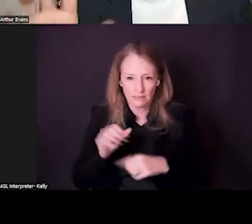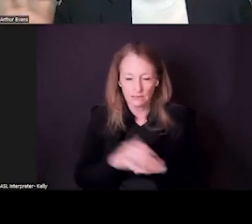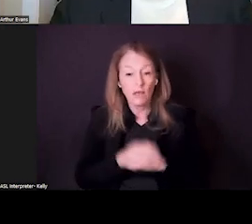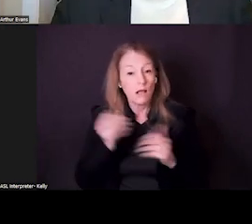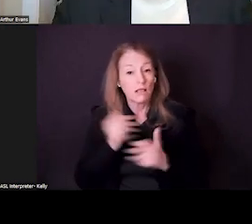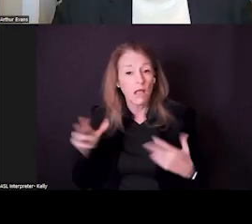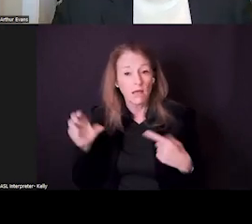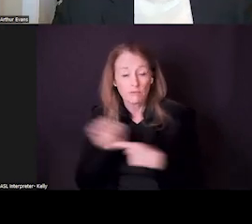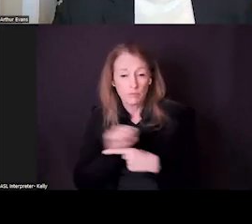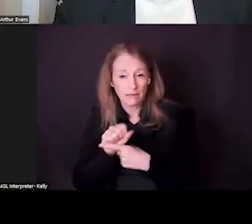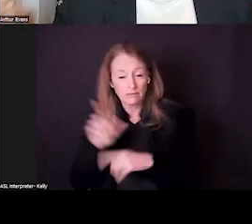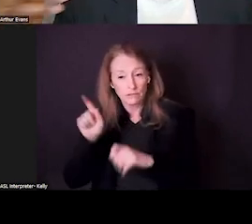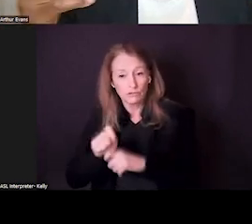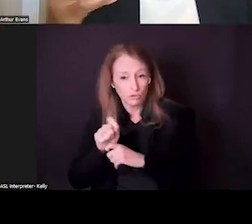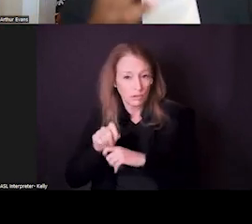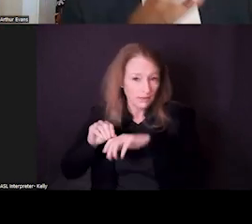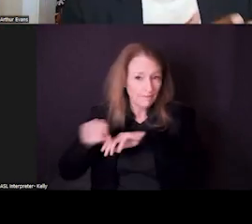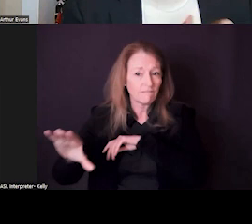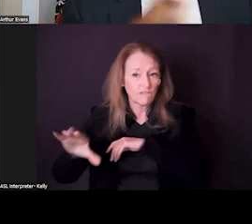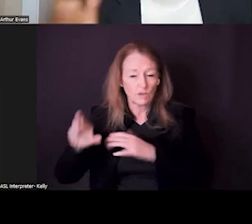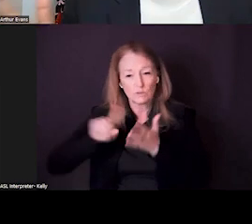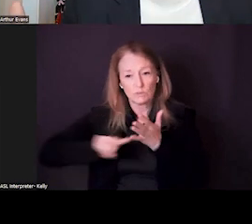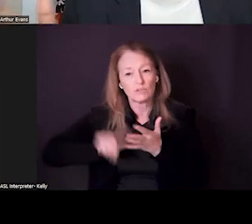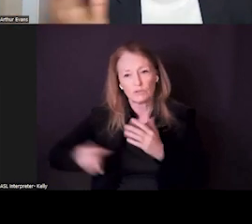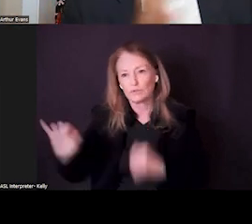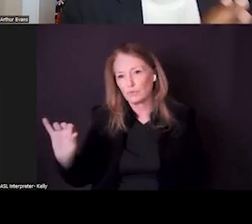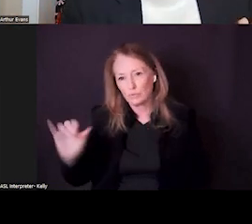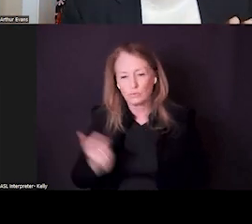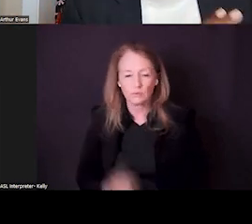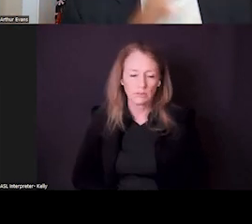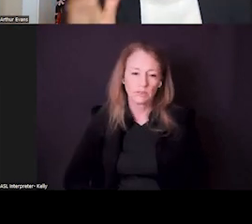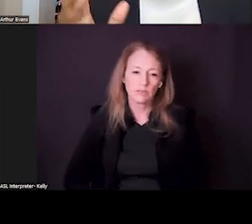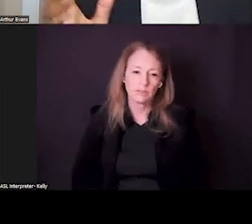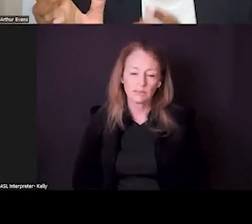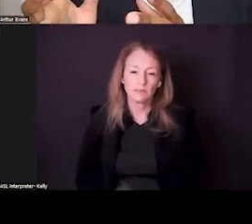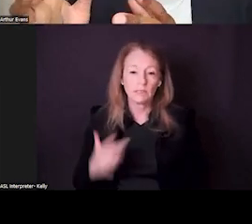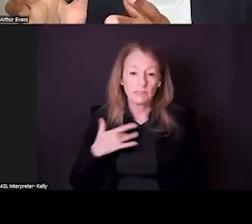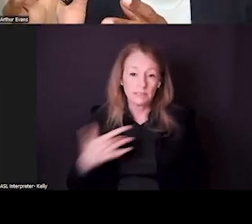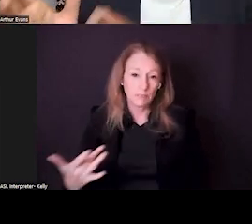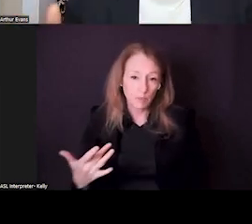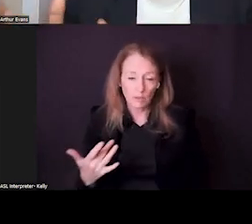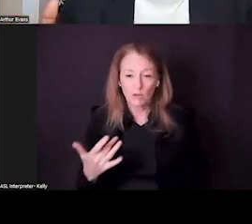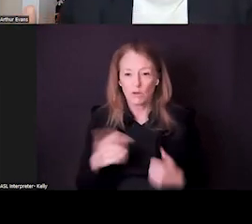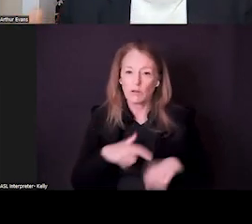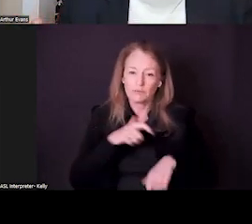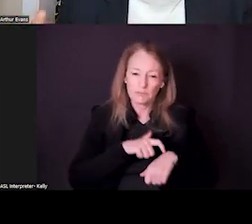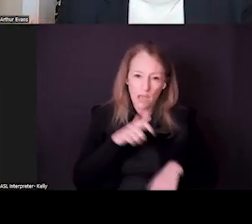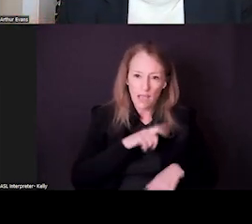BE IN RESEARCH. THAT IS ANOTHER CONVERSATION. THE TYPICAL TIME WHERE WE KNOW THAT SOMETHING CAN WORK AND HELP